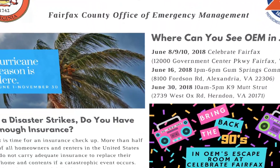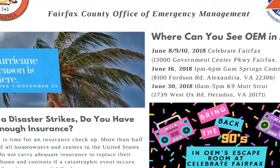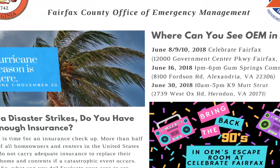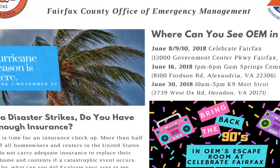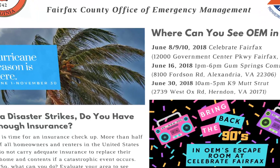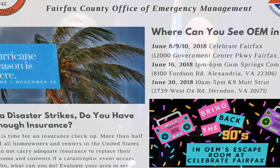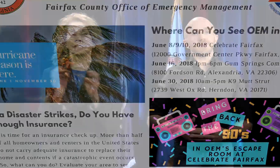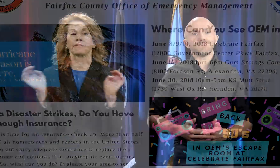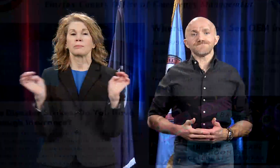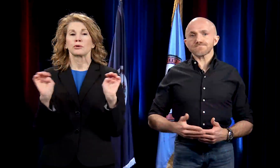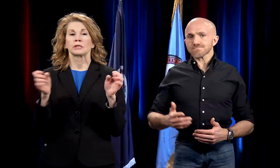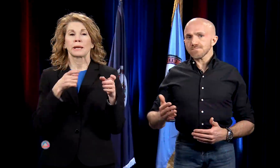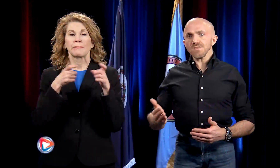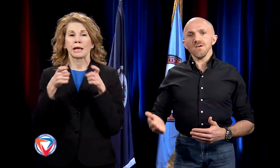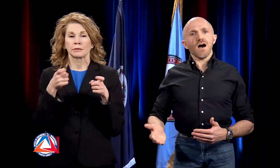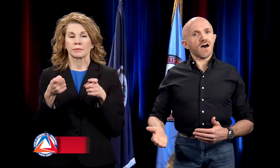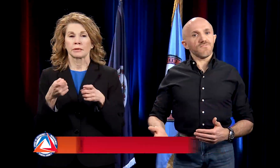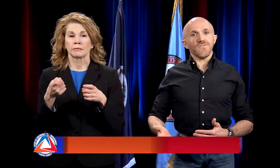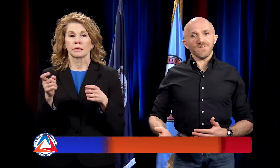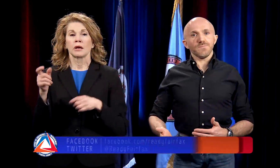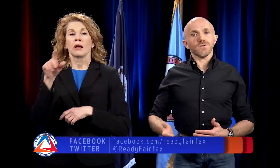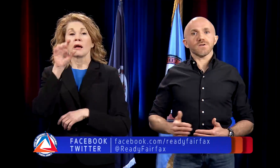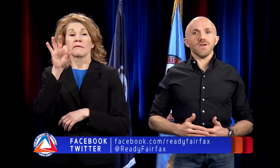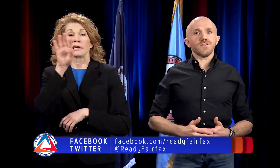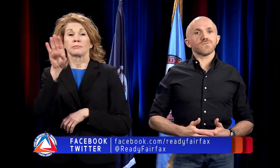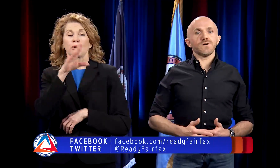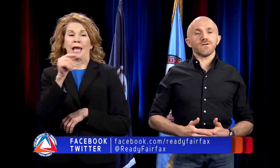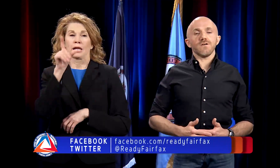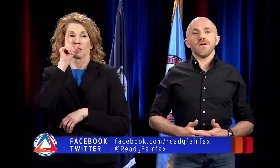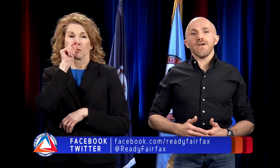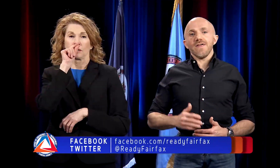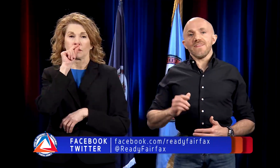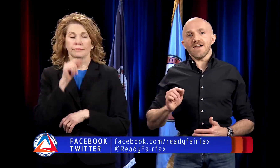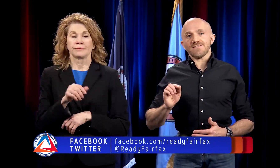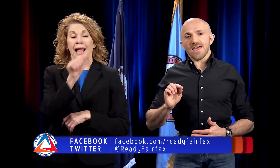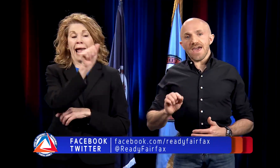Emergency Management on Facebook and Twitter. That's